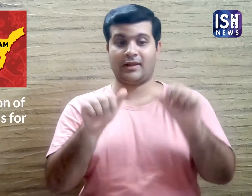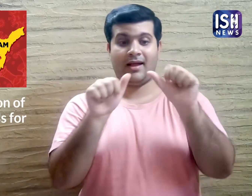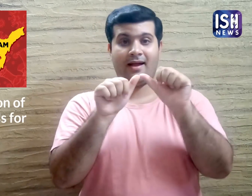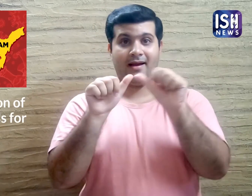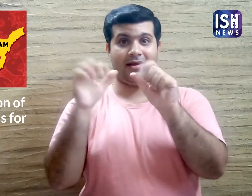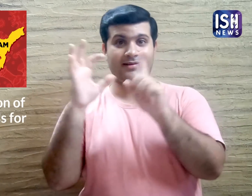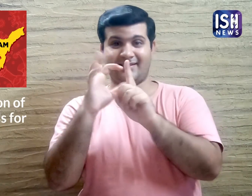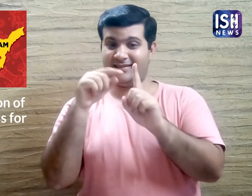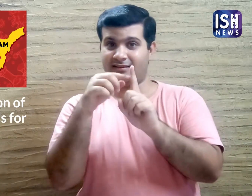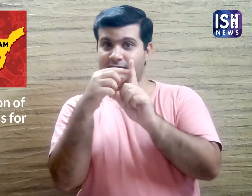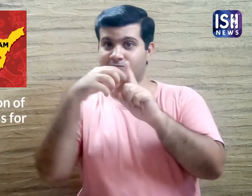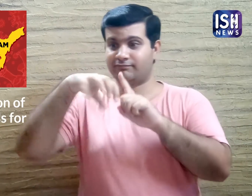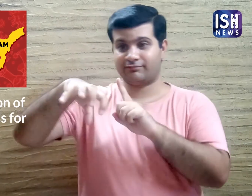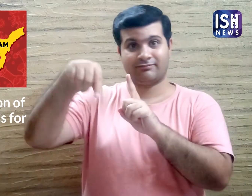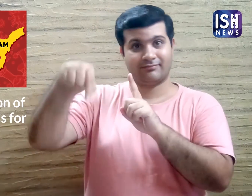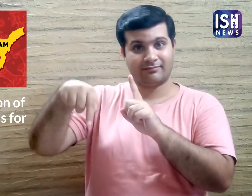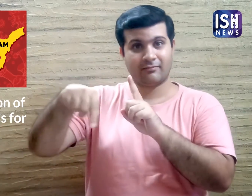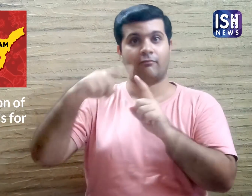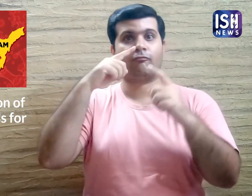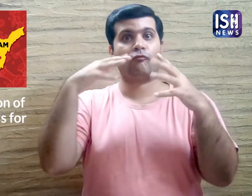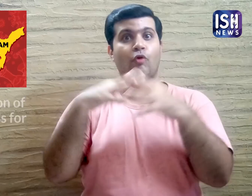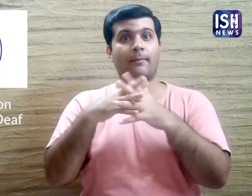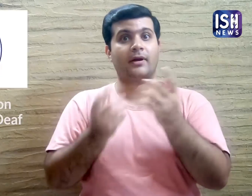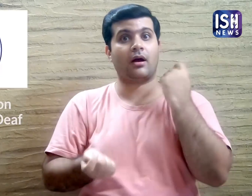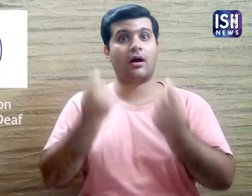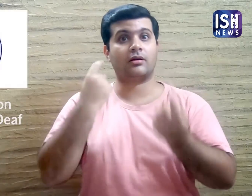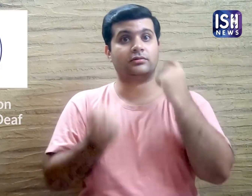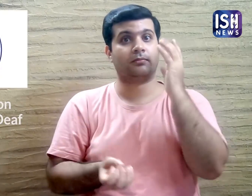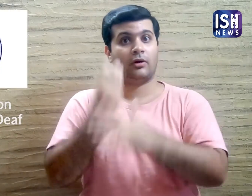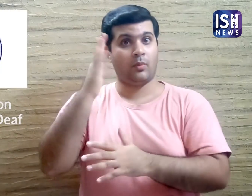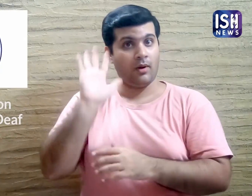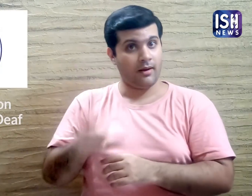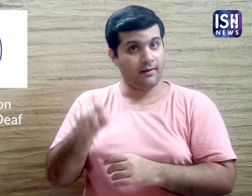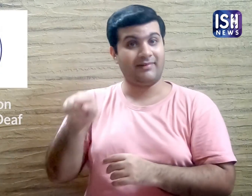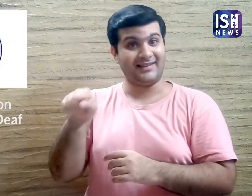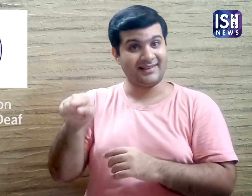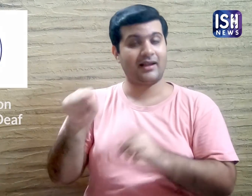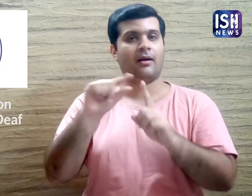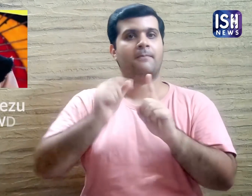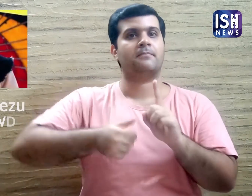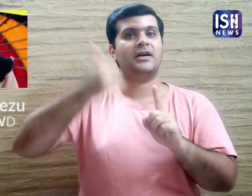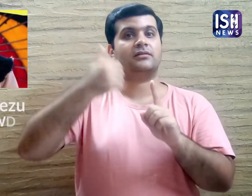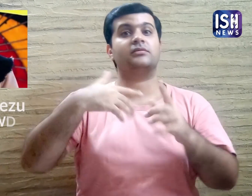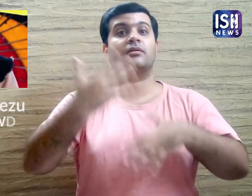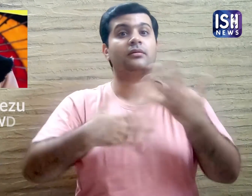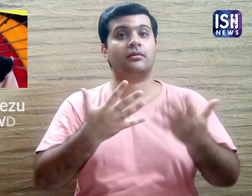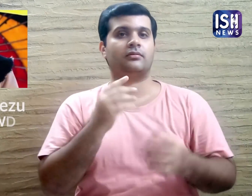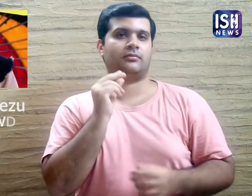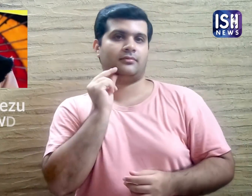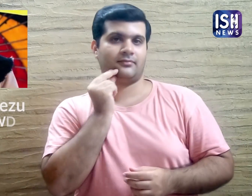AAD has founded a women's association under them and the President is Swarnalata Pezu.